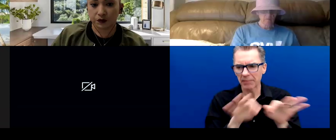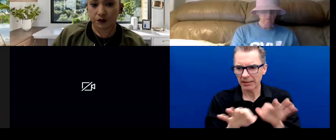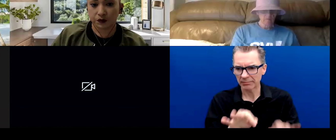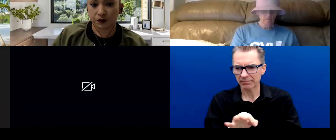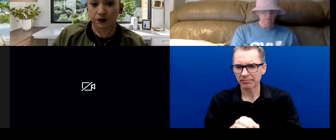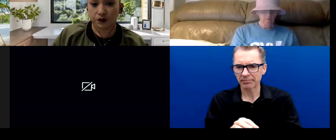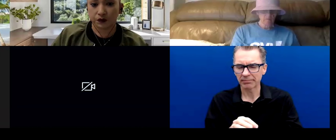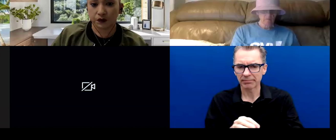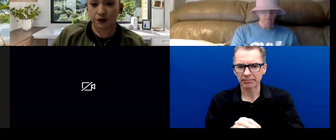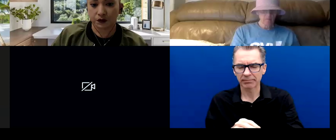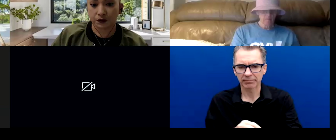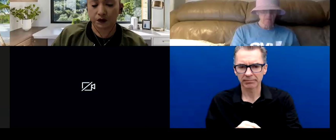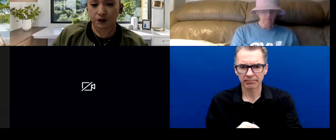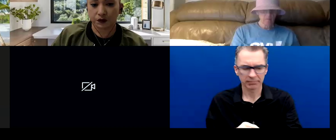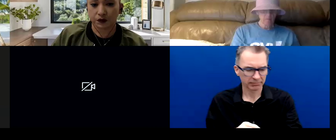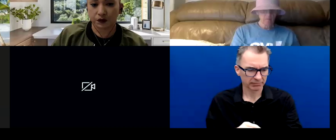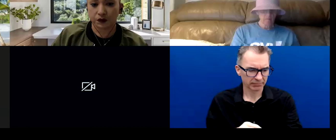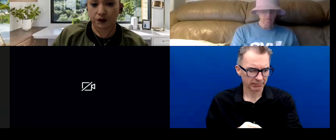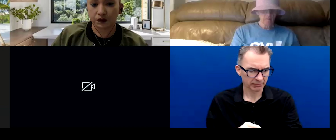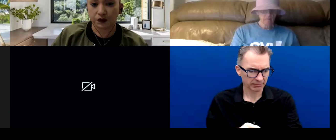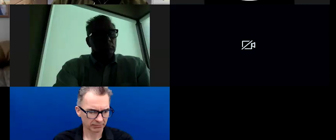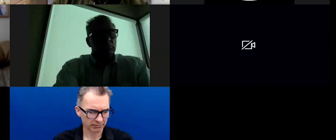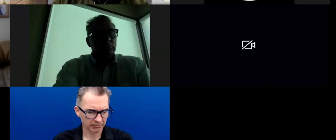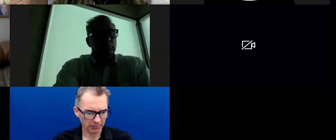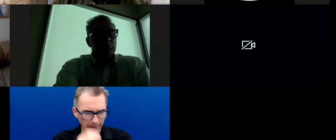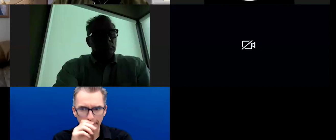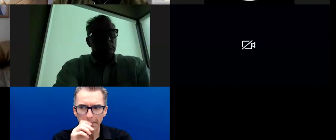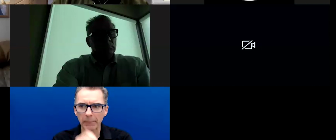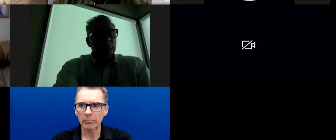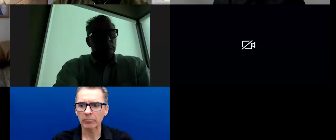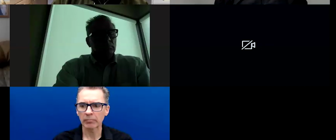One that's the part of that communication we want to foster.